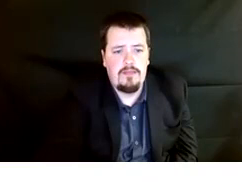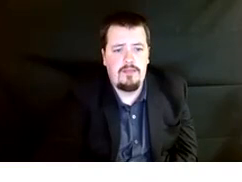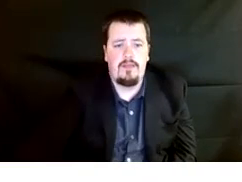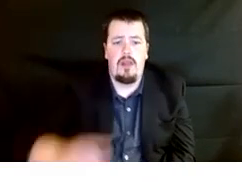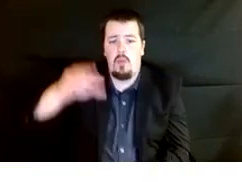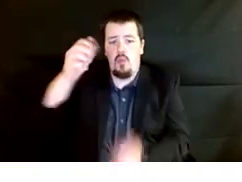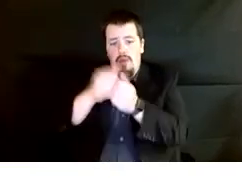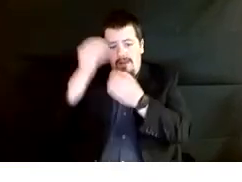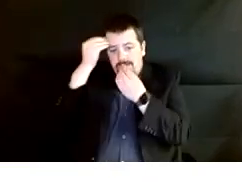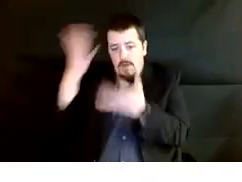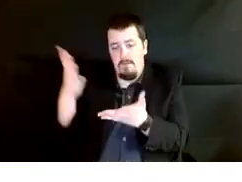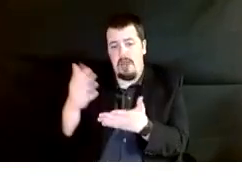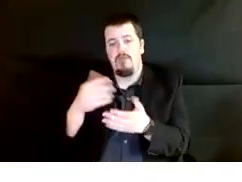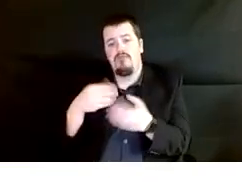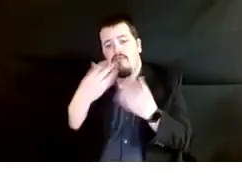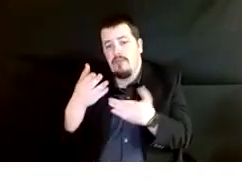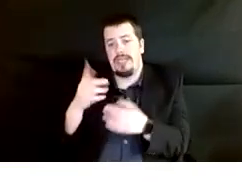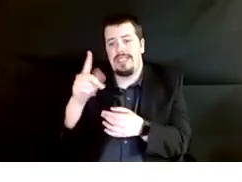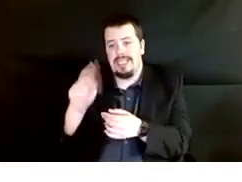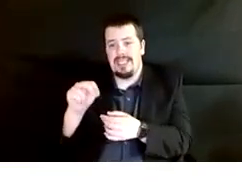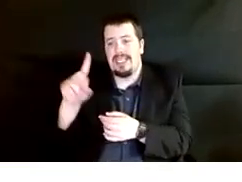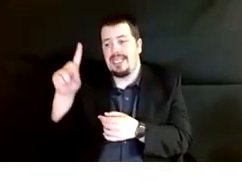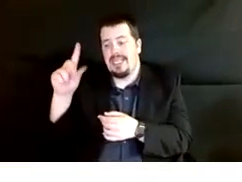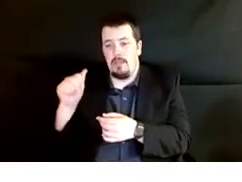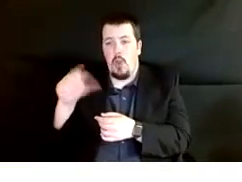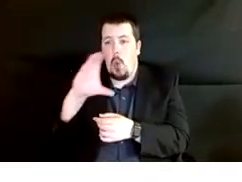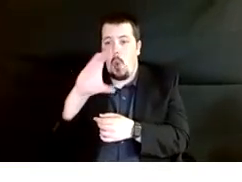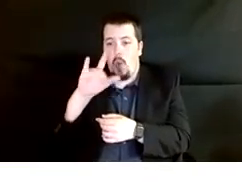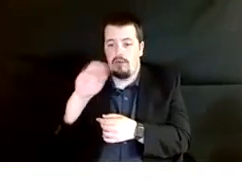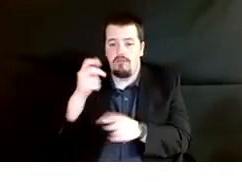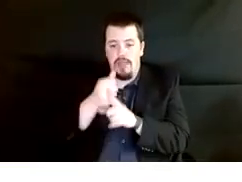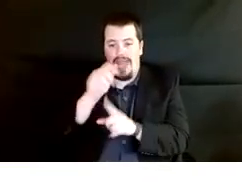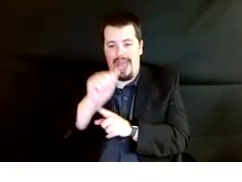to provide, the Tennessee Disability Coalition is an ADA affiliate with the ADA national network